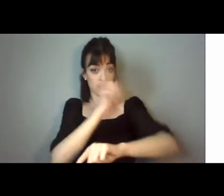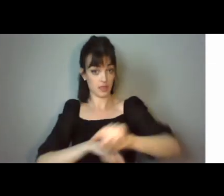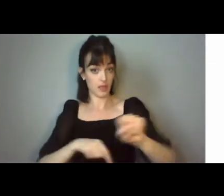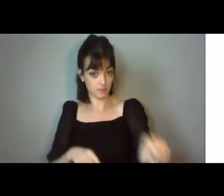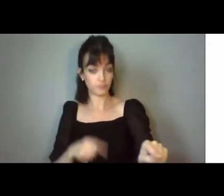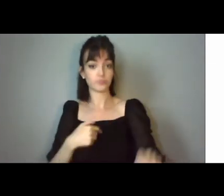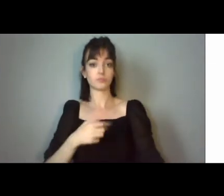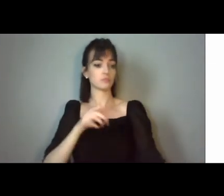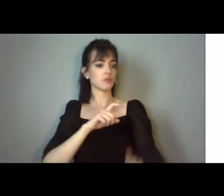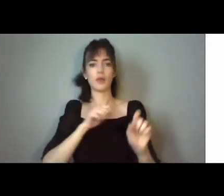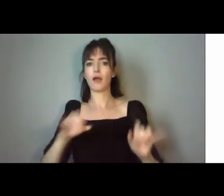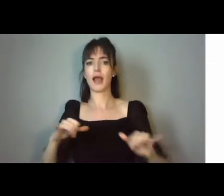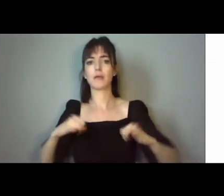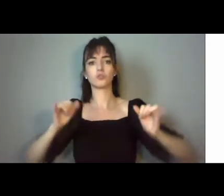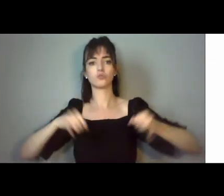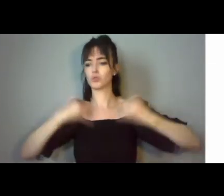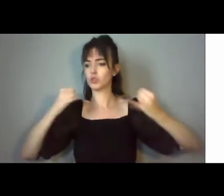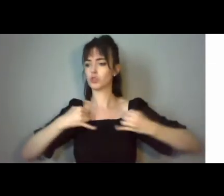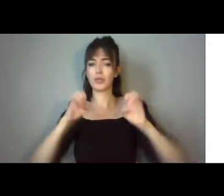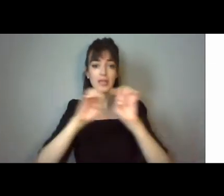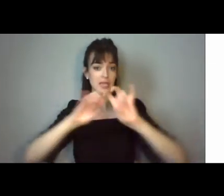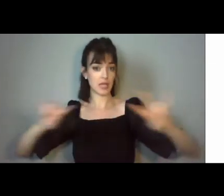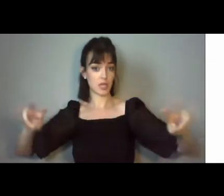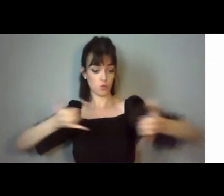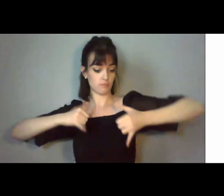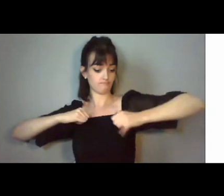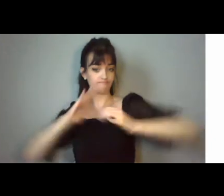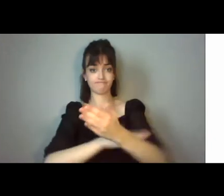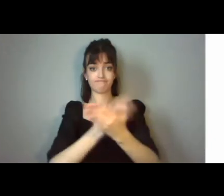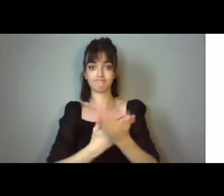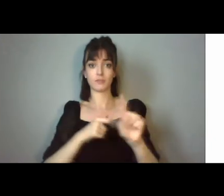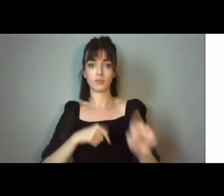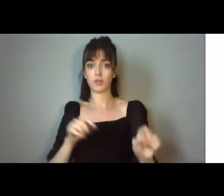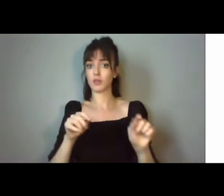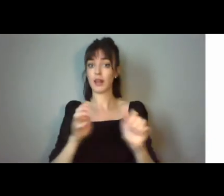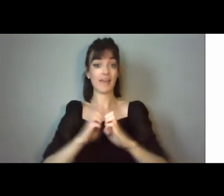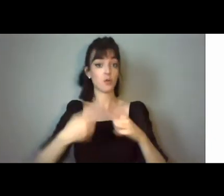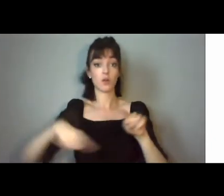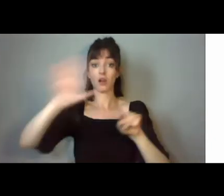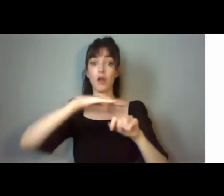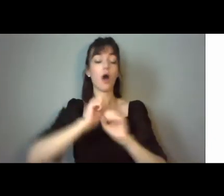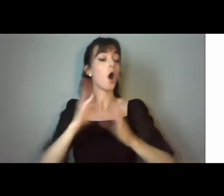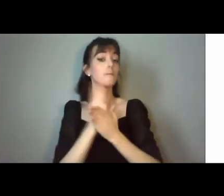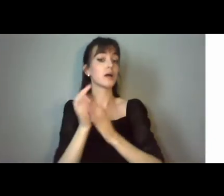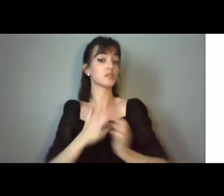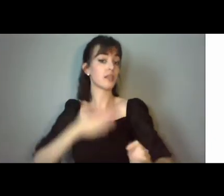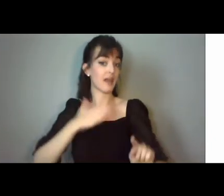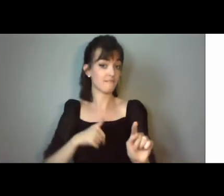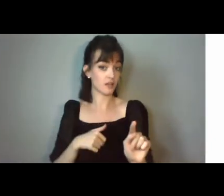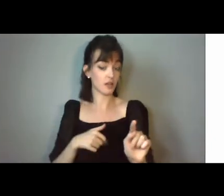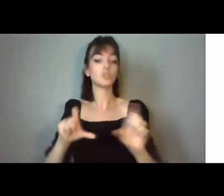an equal basis with others in all aspects of life. In doing so, Article 12 refutes the able